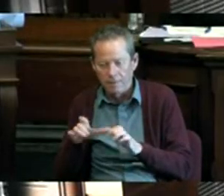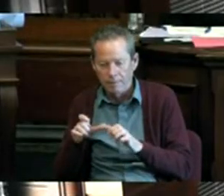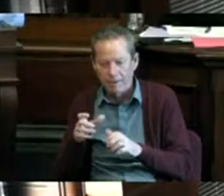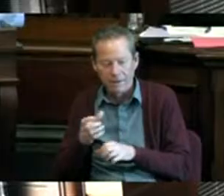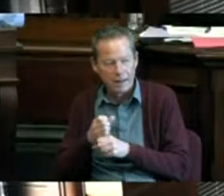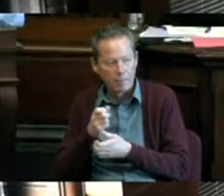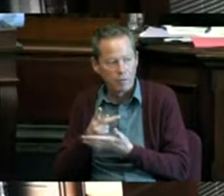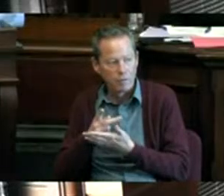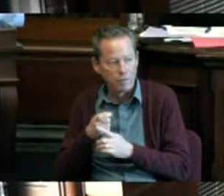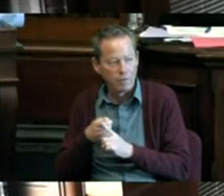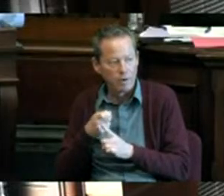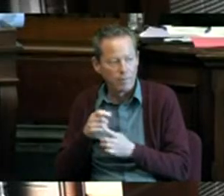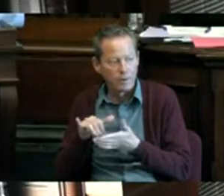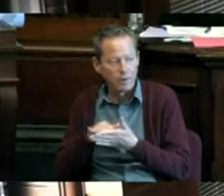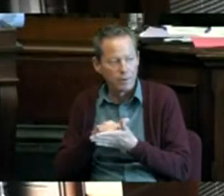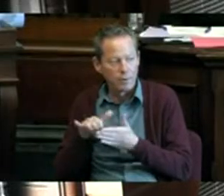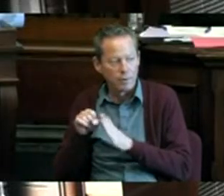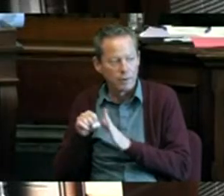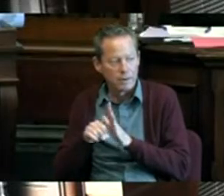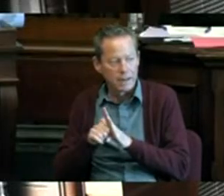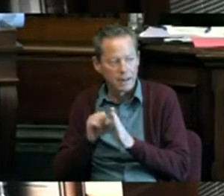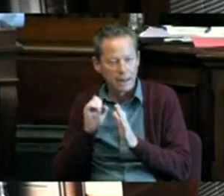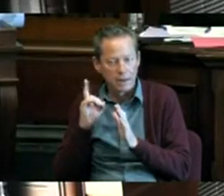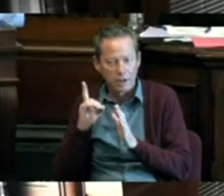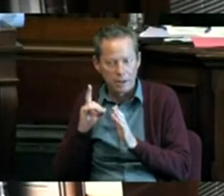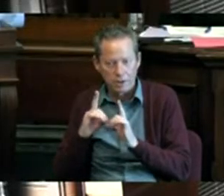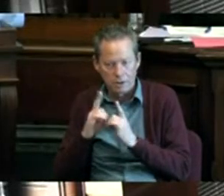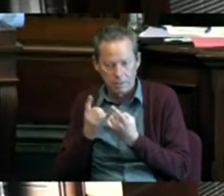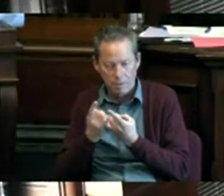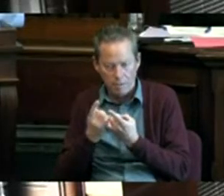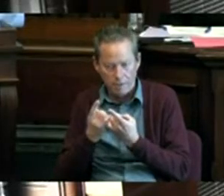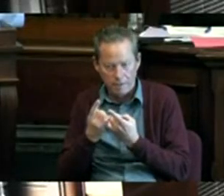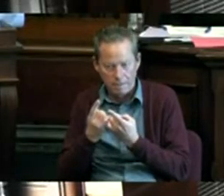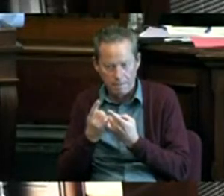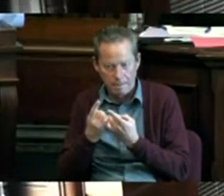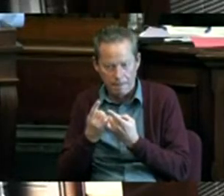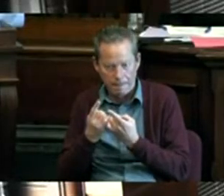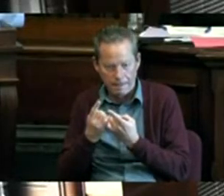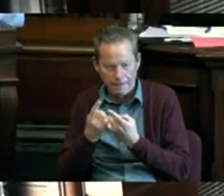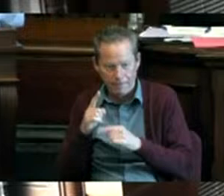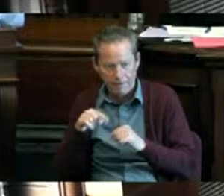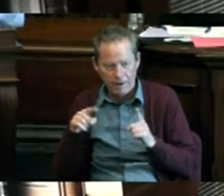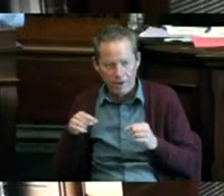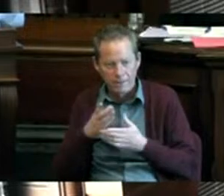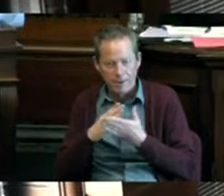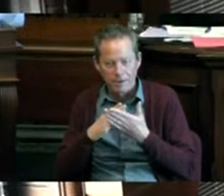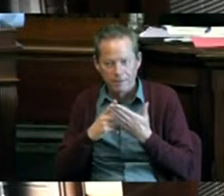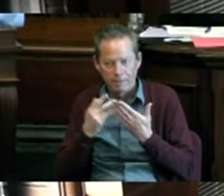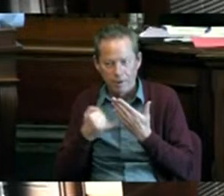issue the ban. And then what we have to do is we have to get